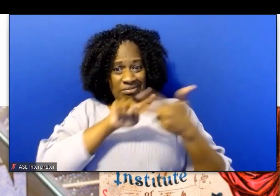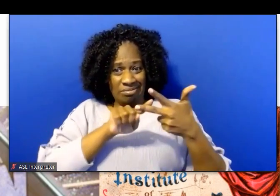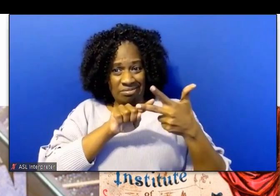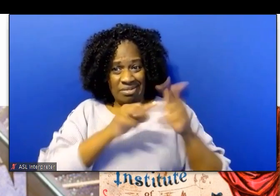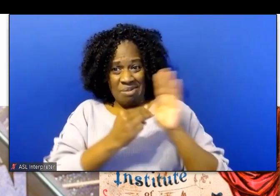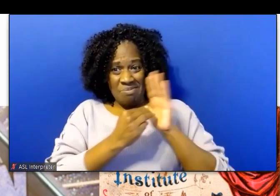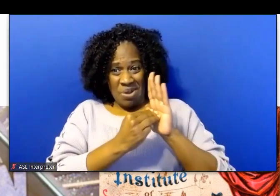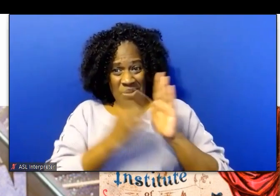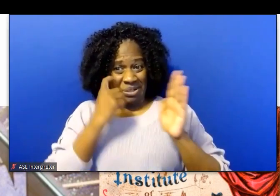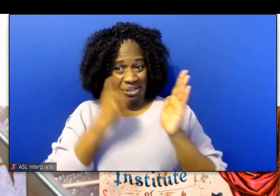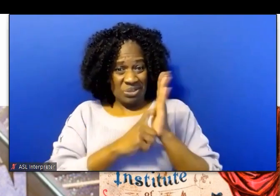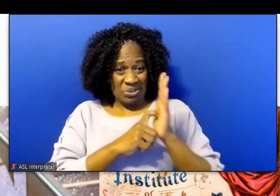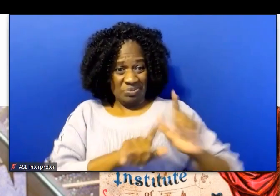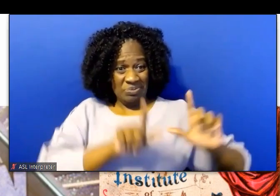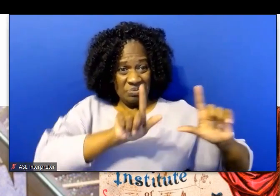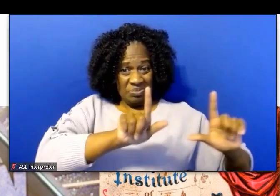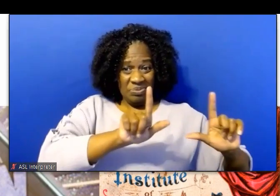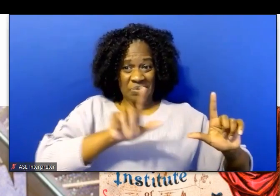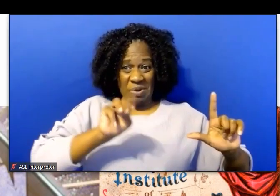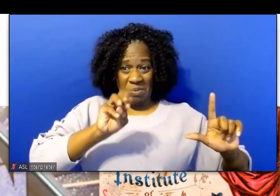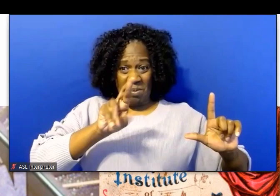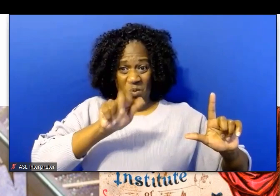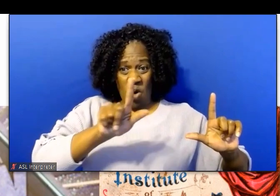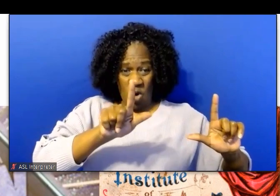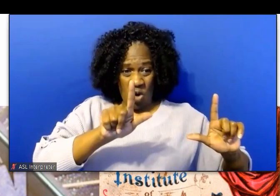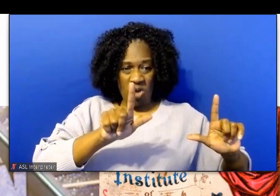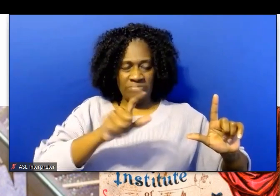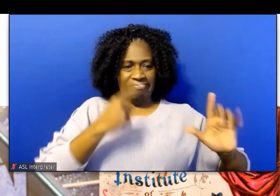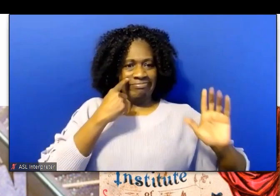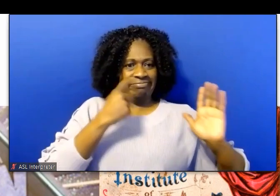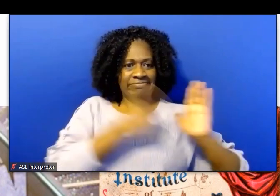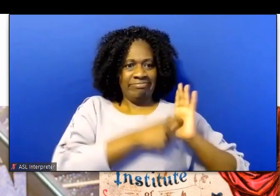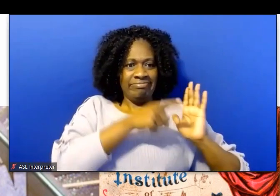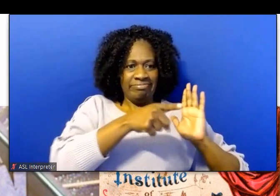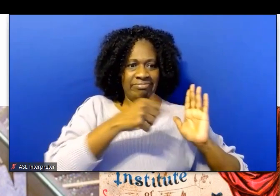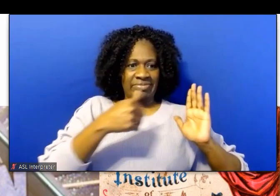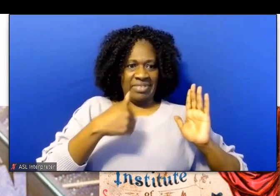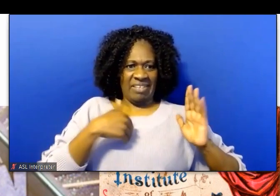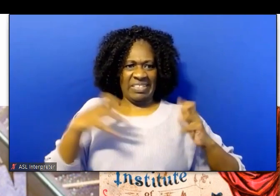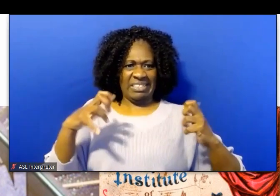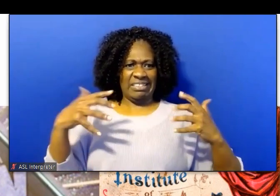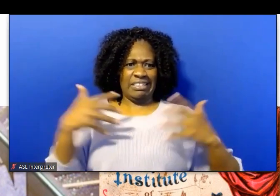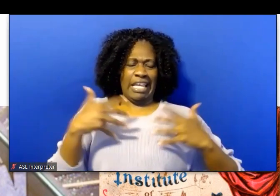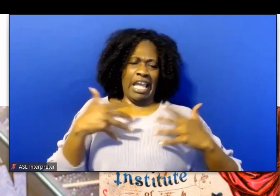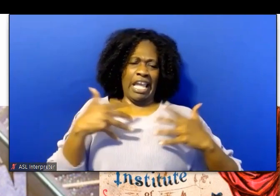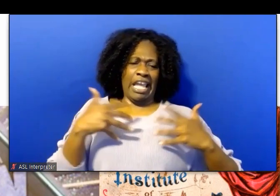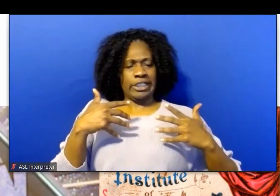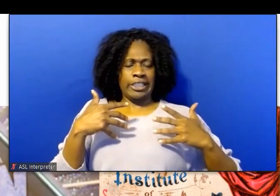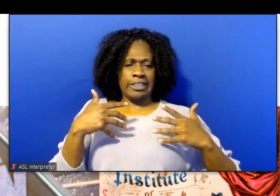There's the moral model and there's an image of a scary painting